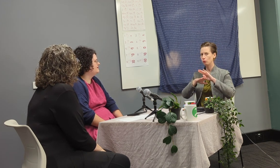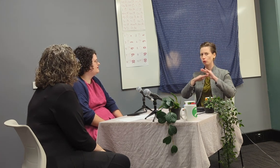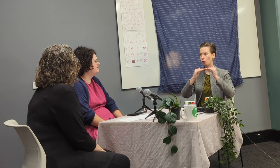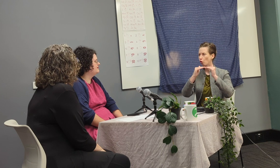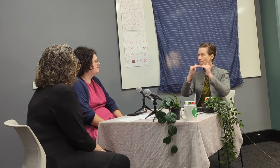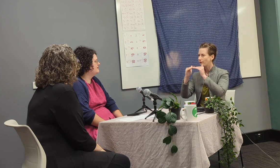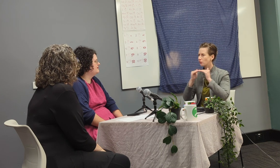were.